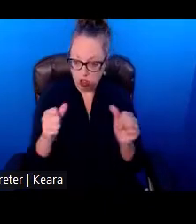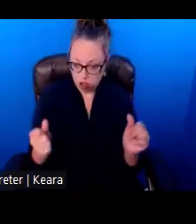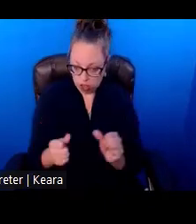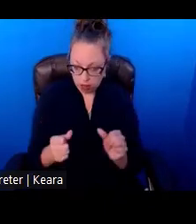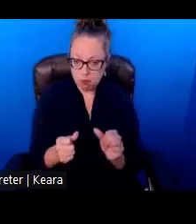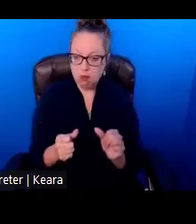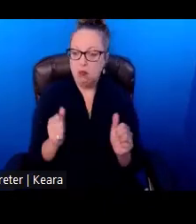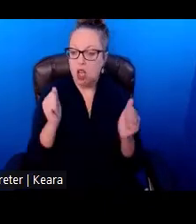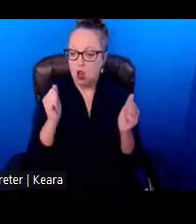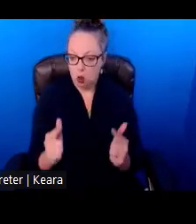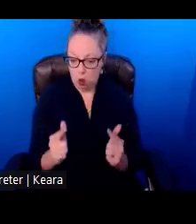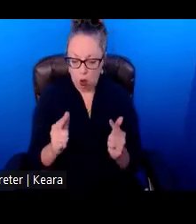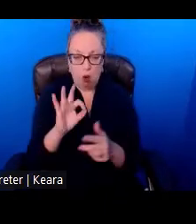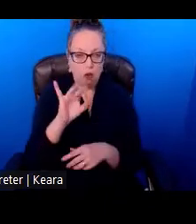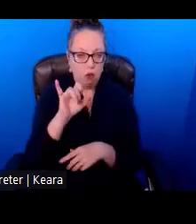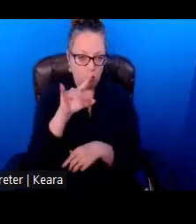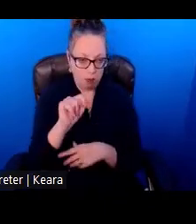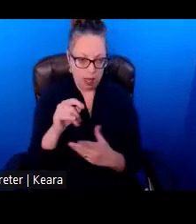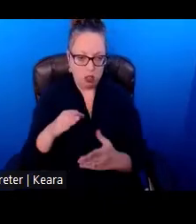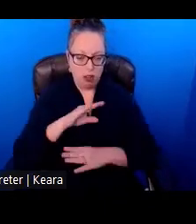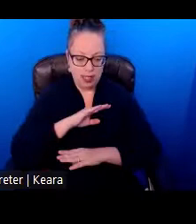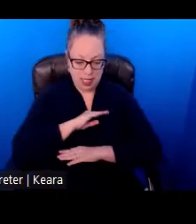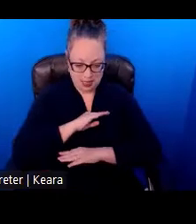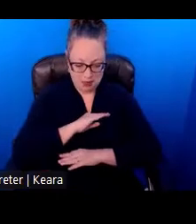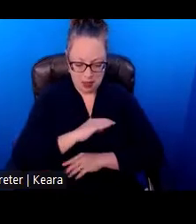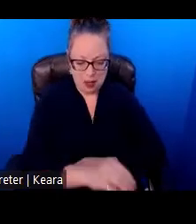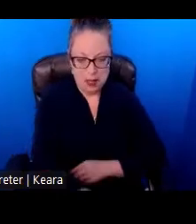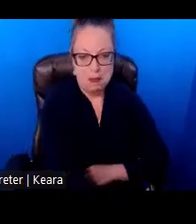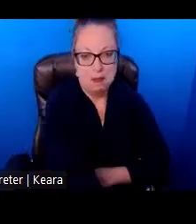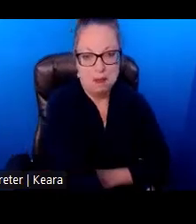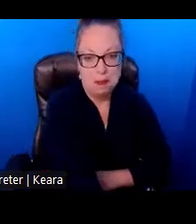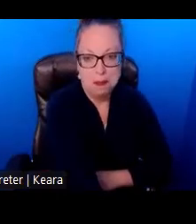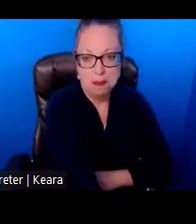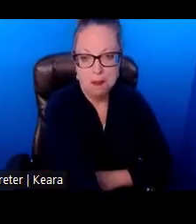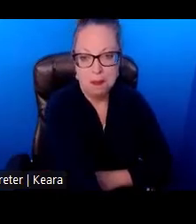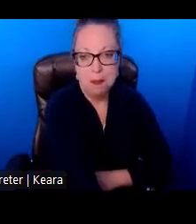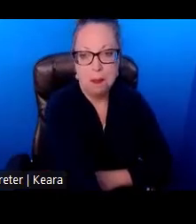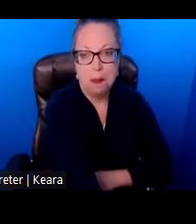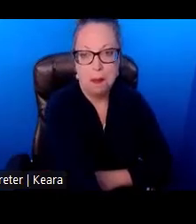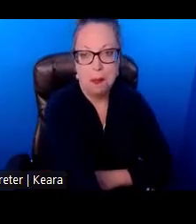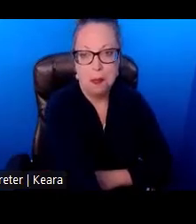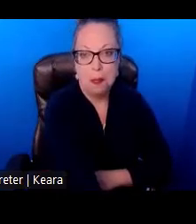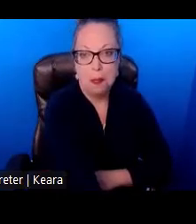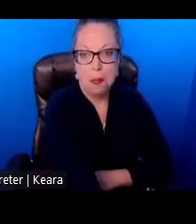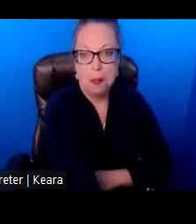requirements are met. In cases where accompanying images are integral